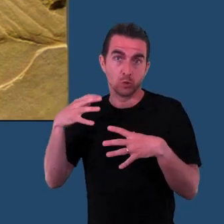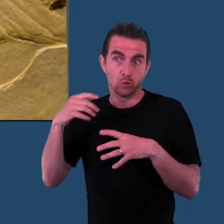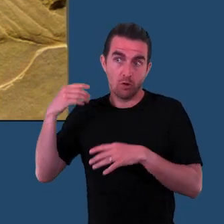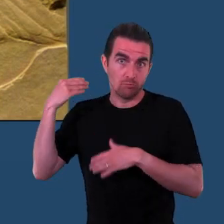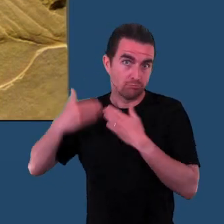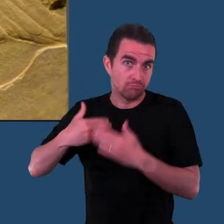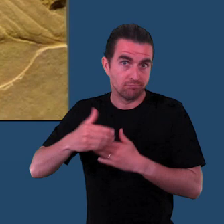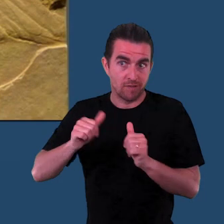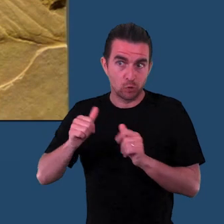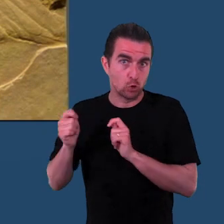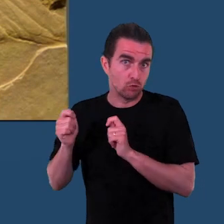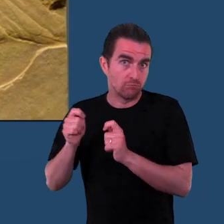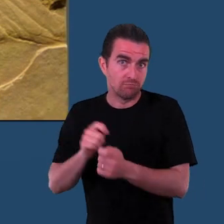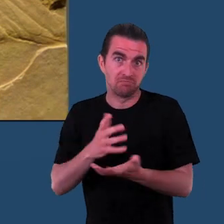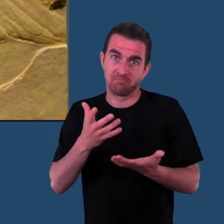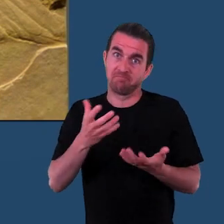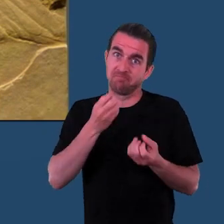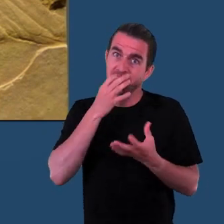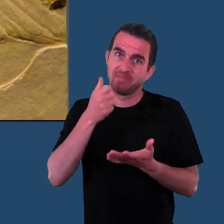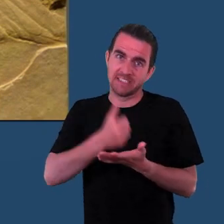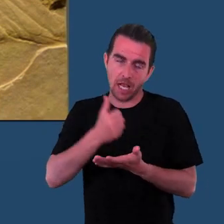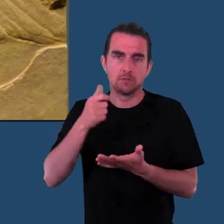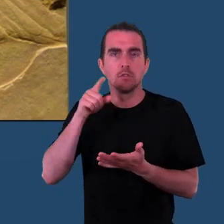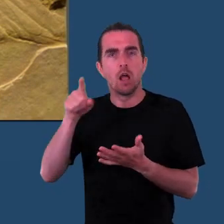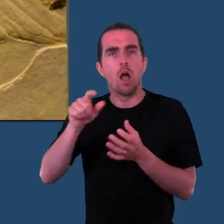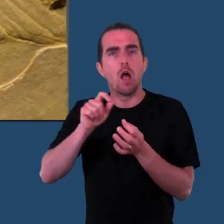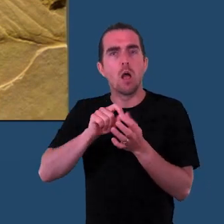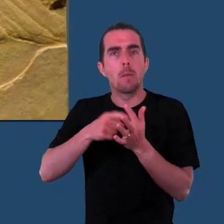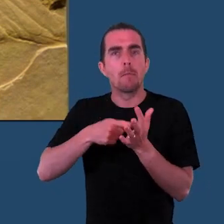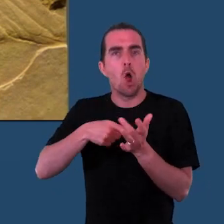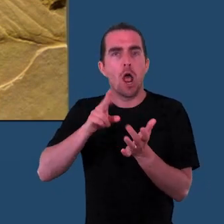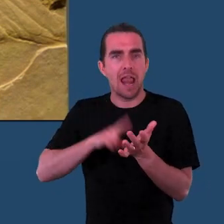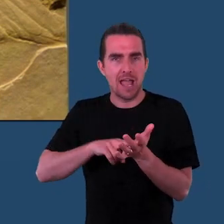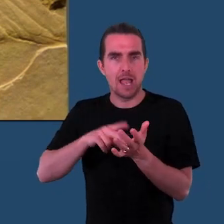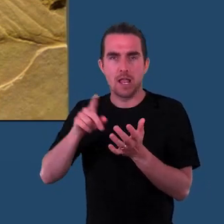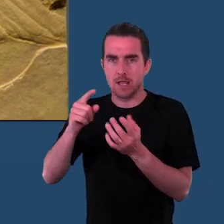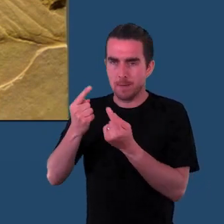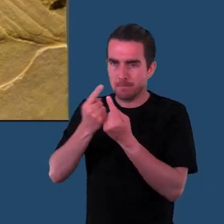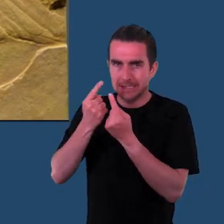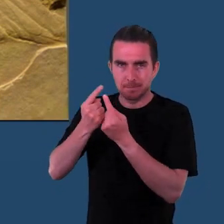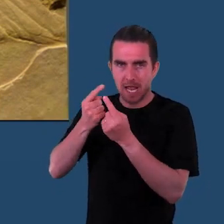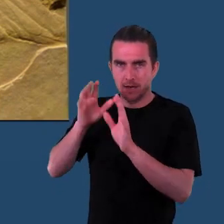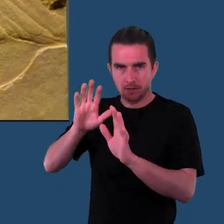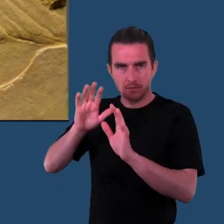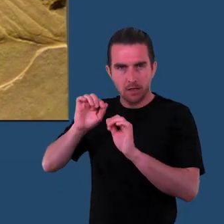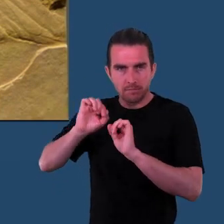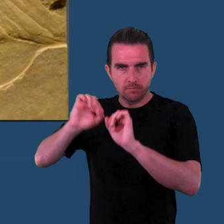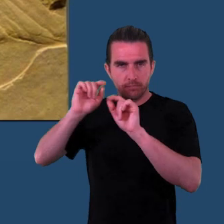And you can see here, it's a fantastic, this is the Berlin specimen, but we actually have the type specimen